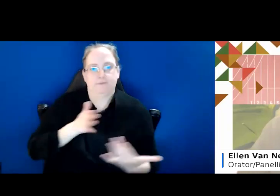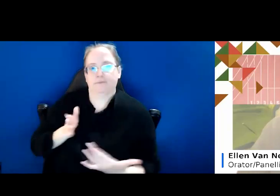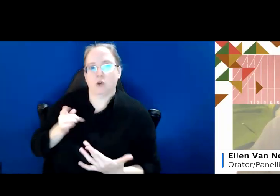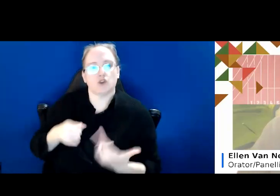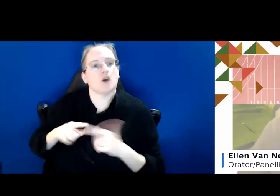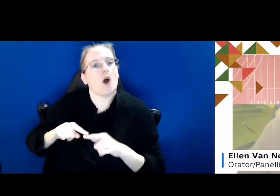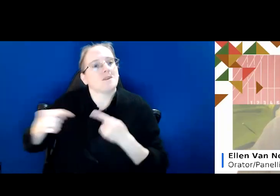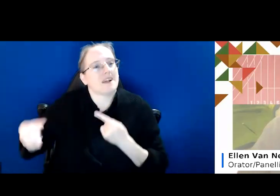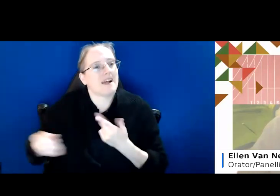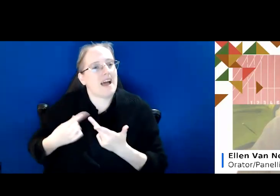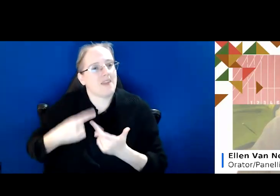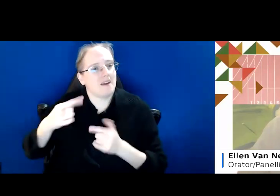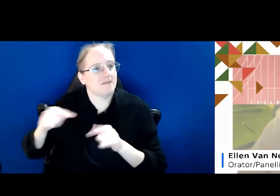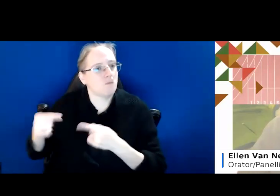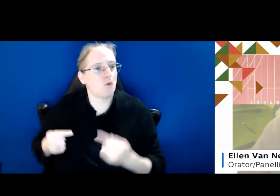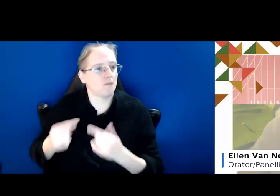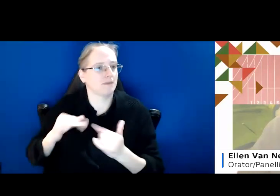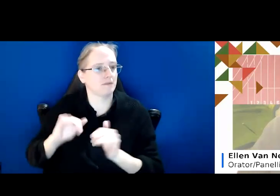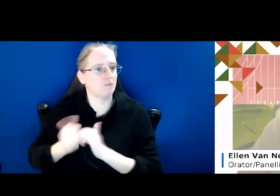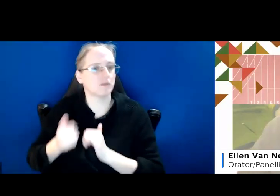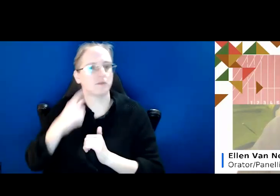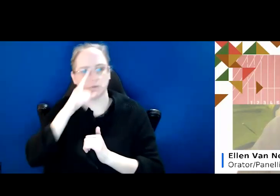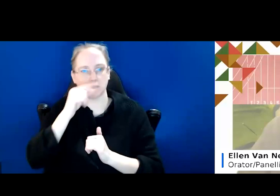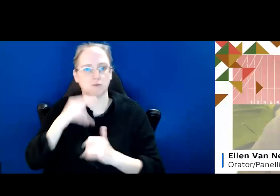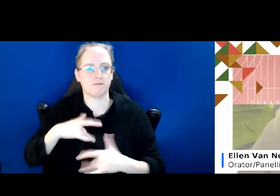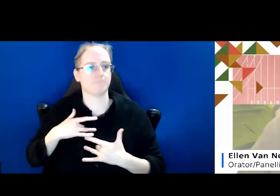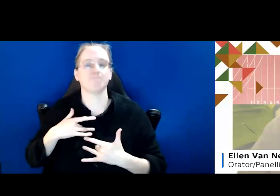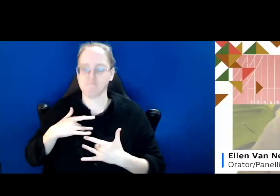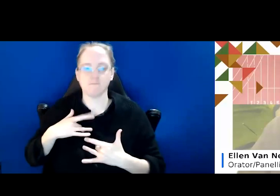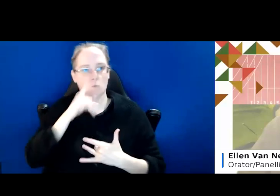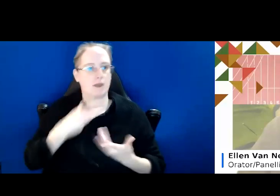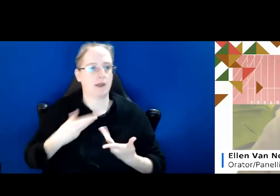our identity fully. Dear ancestors,